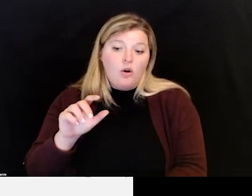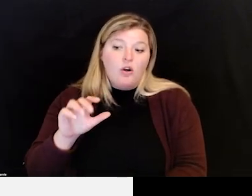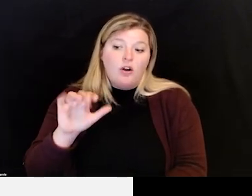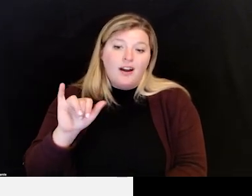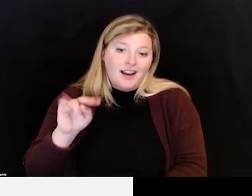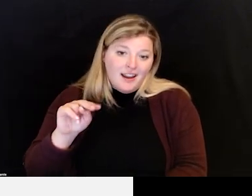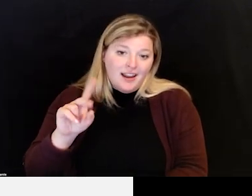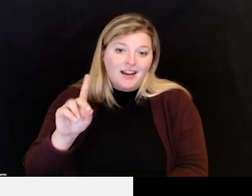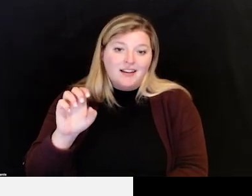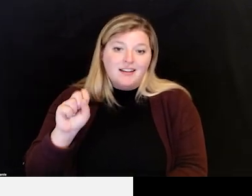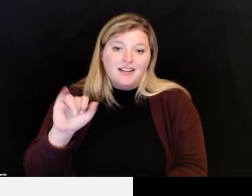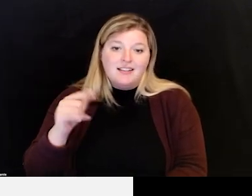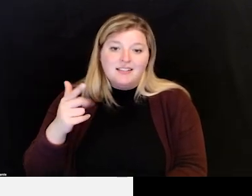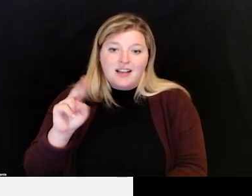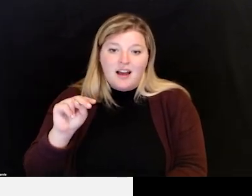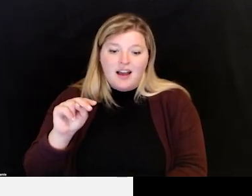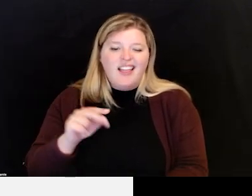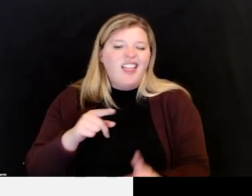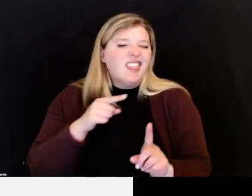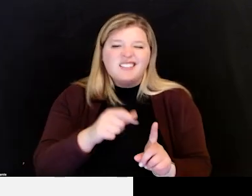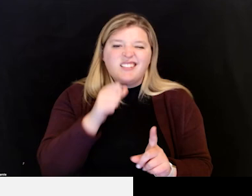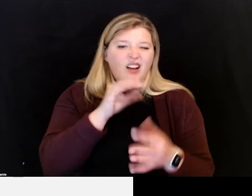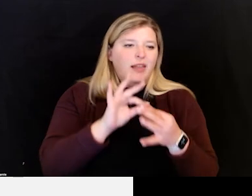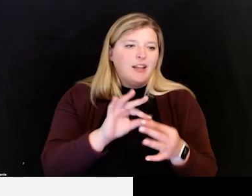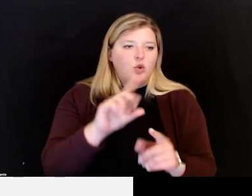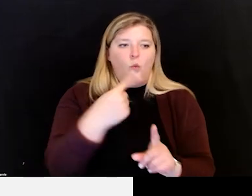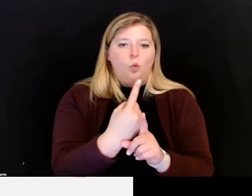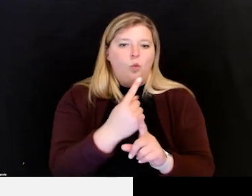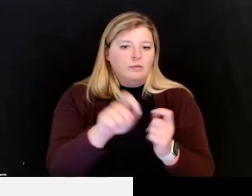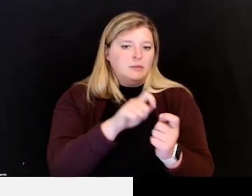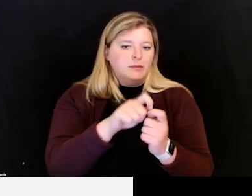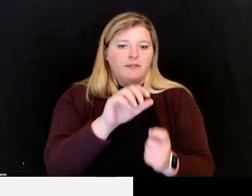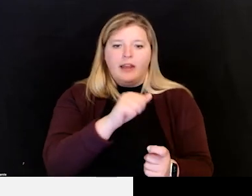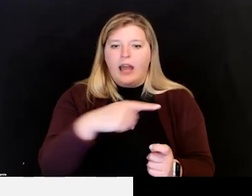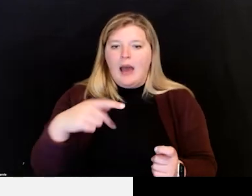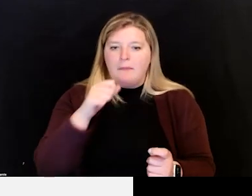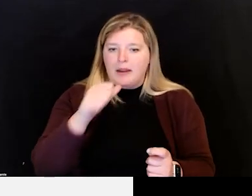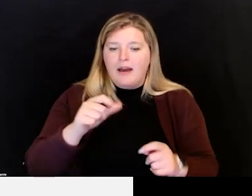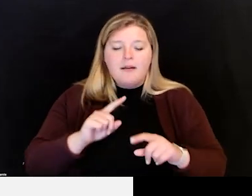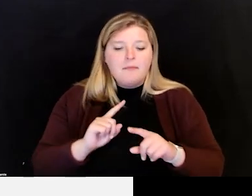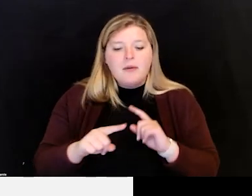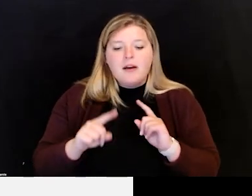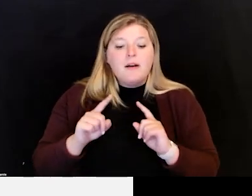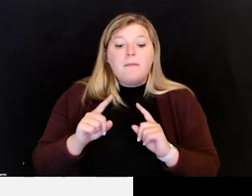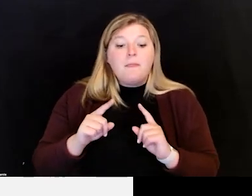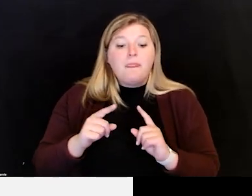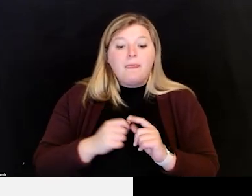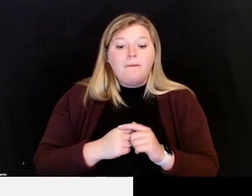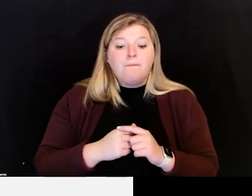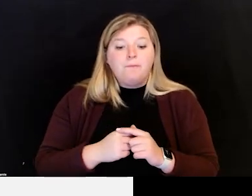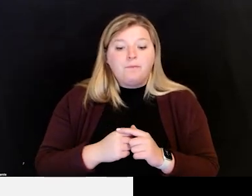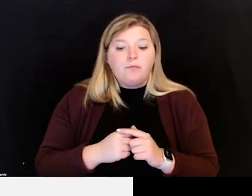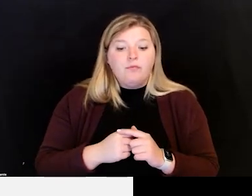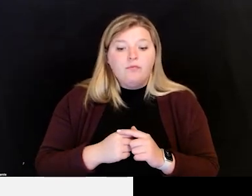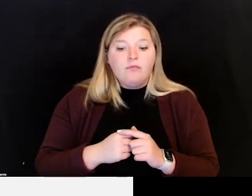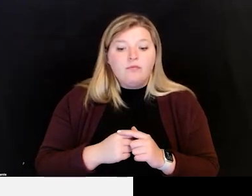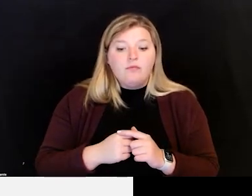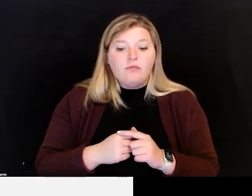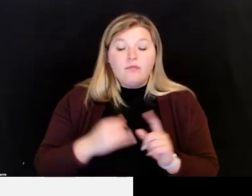This advice is not application-specific. The advice here is to not assume that somebody who has designed and is offering a template--